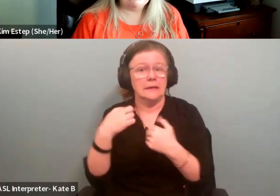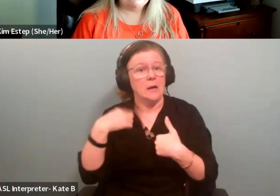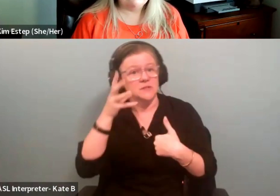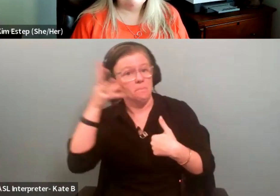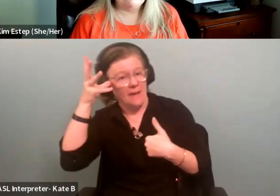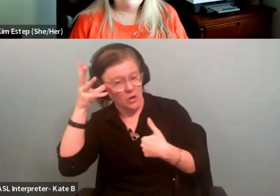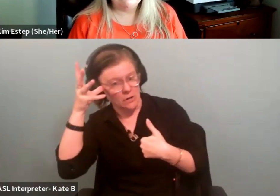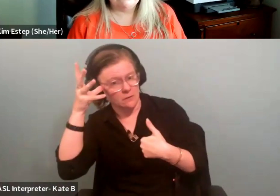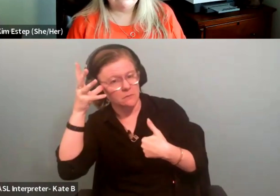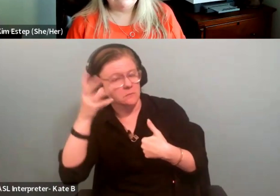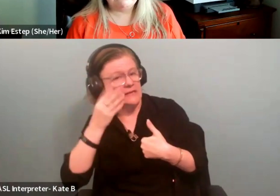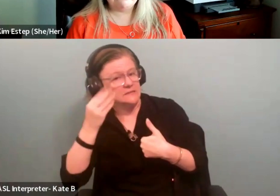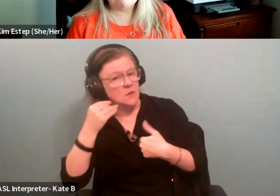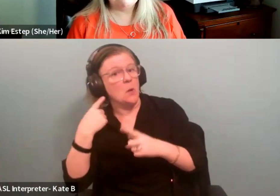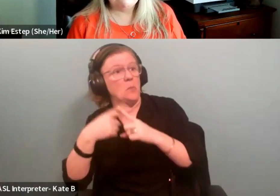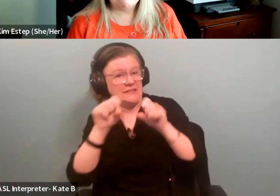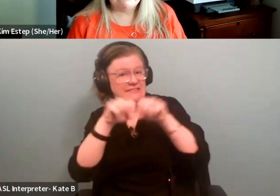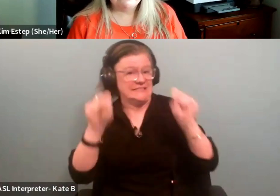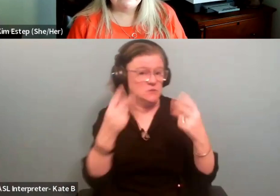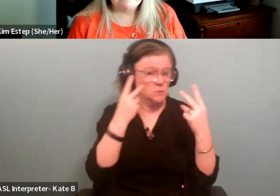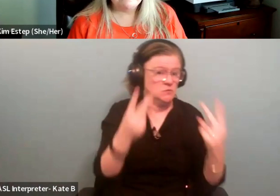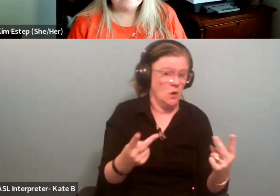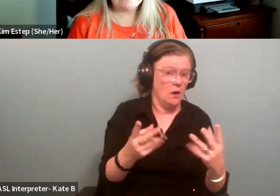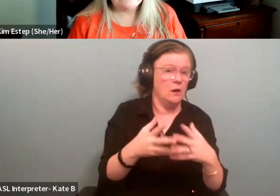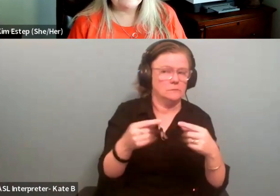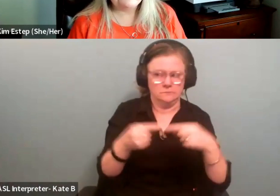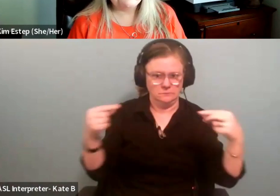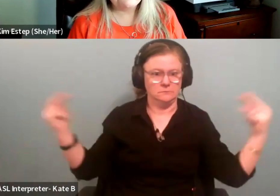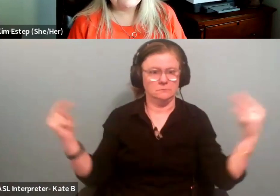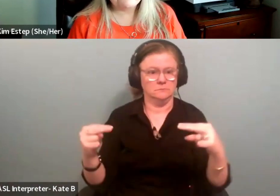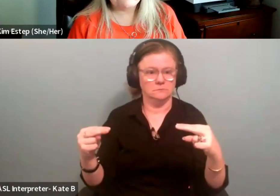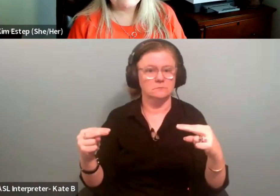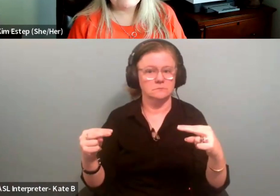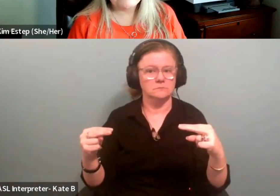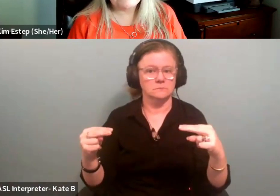what I saw in systems was really focusing on the workforce,